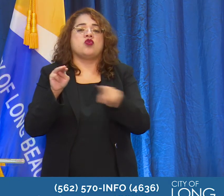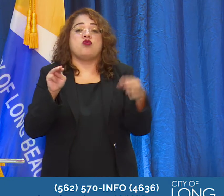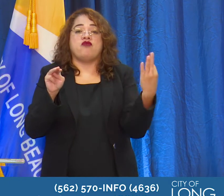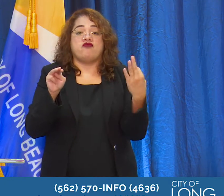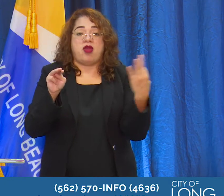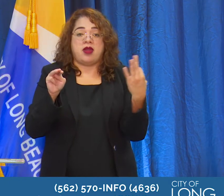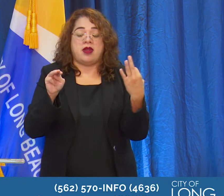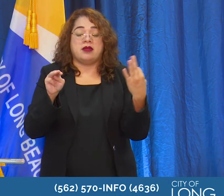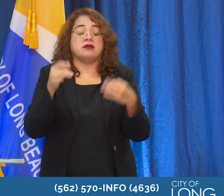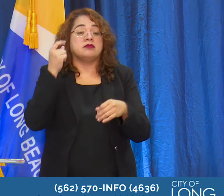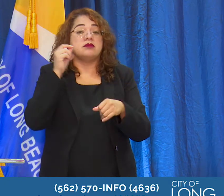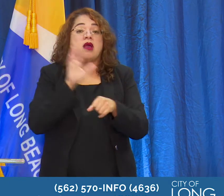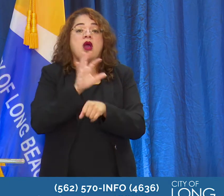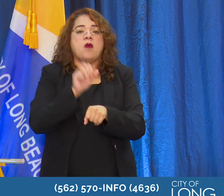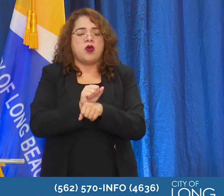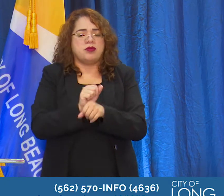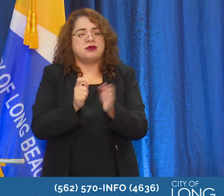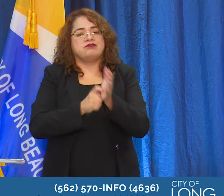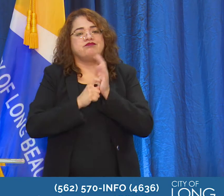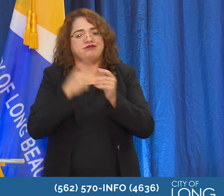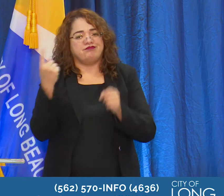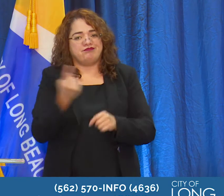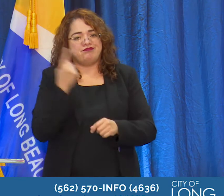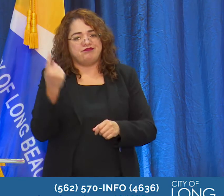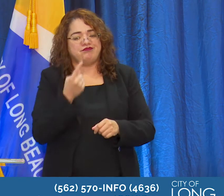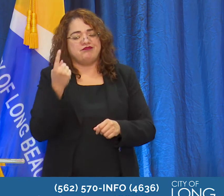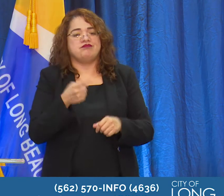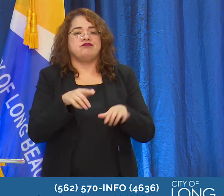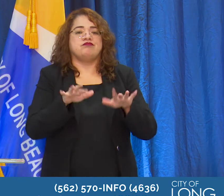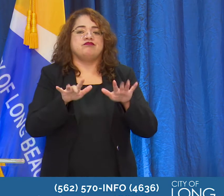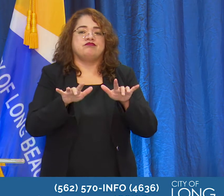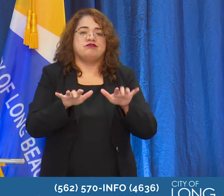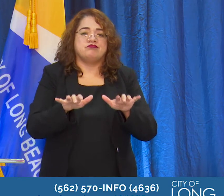Appointments are required and can be made online at our website